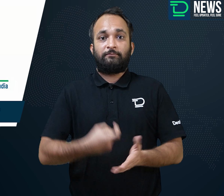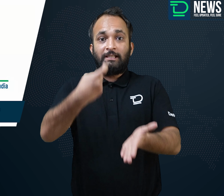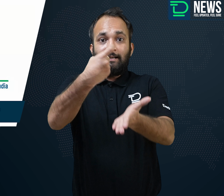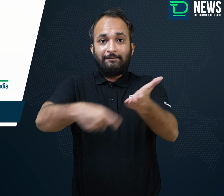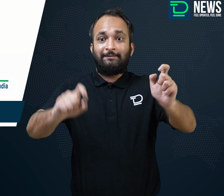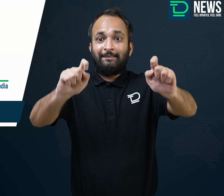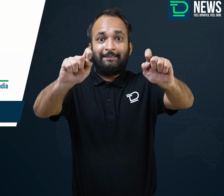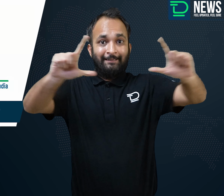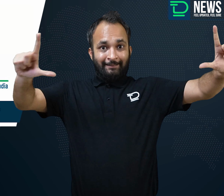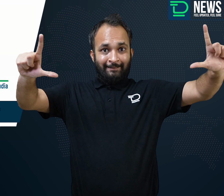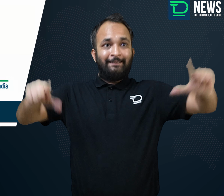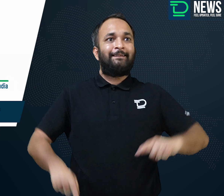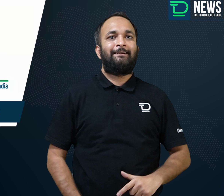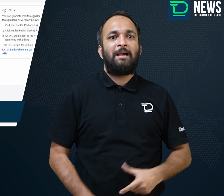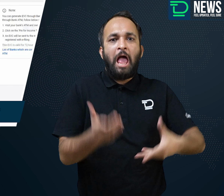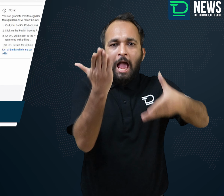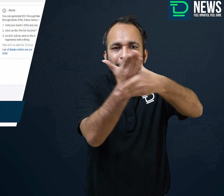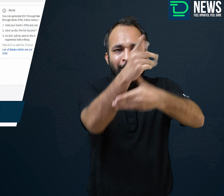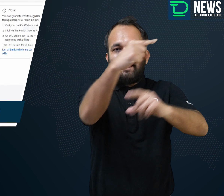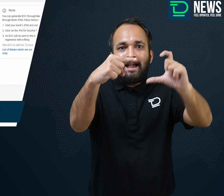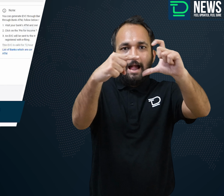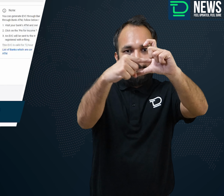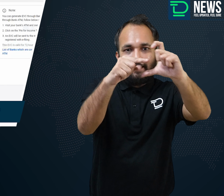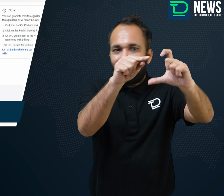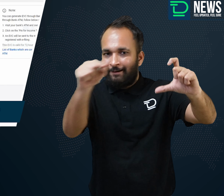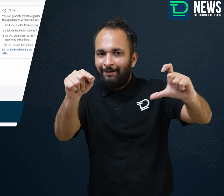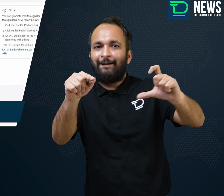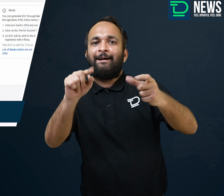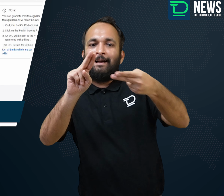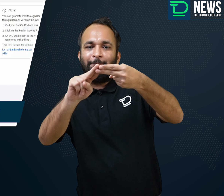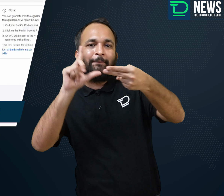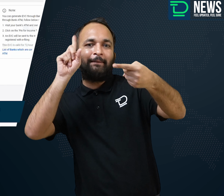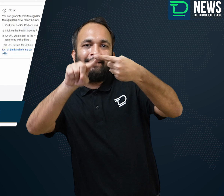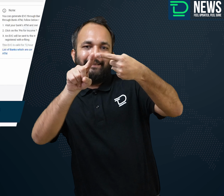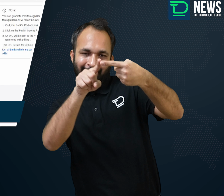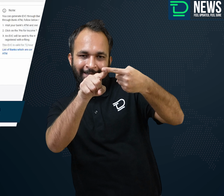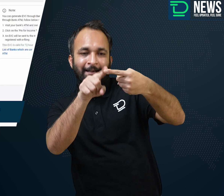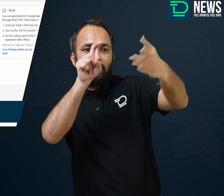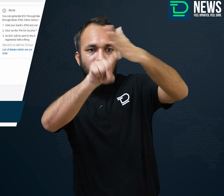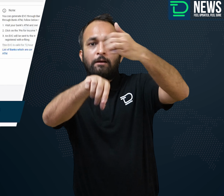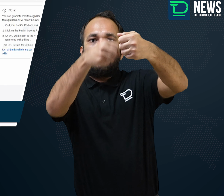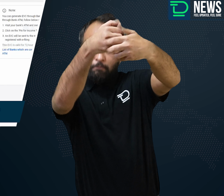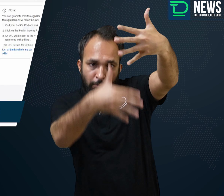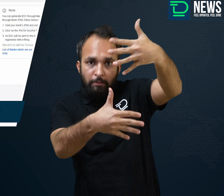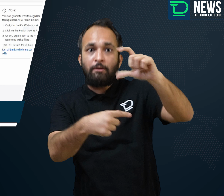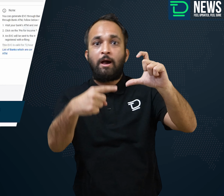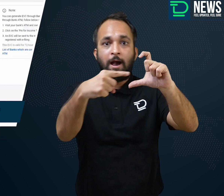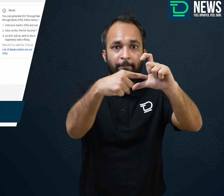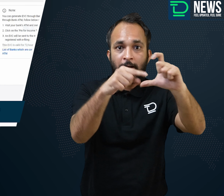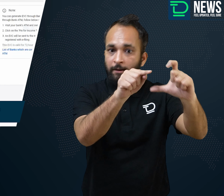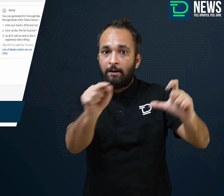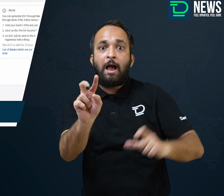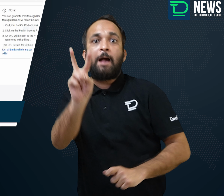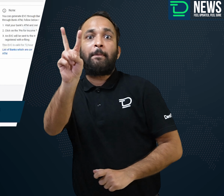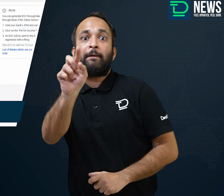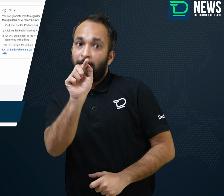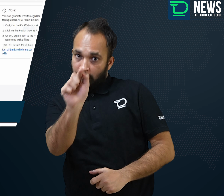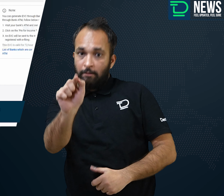You need to do e-verification.